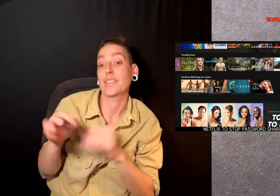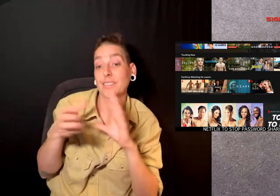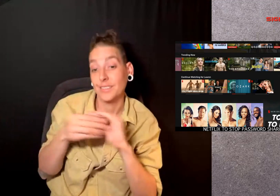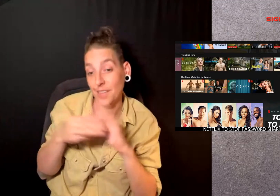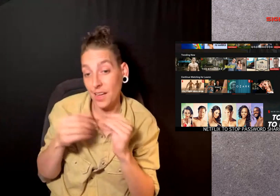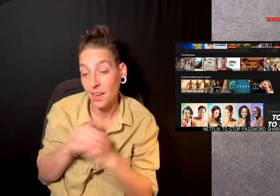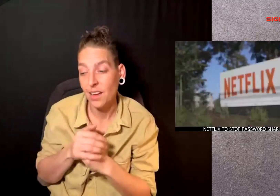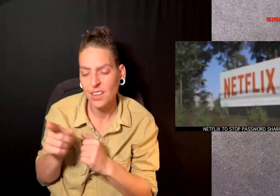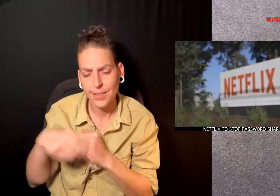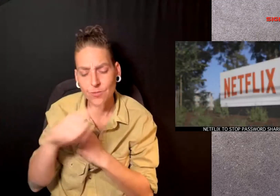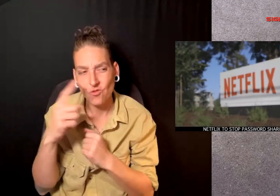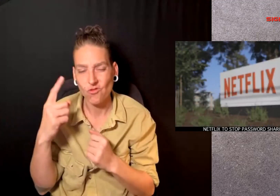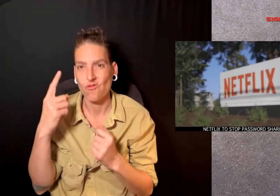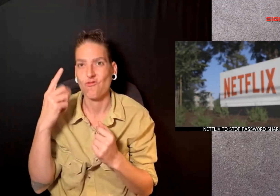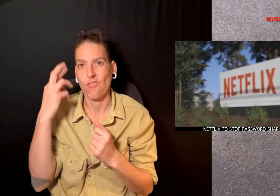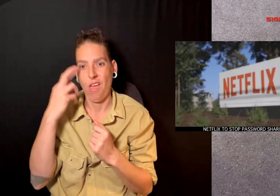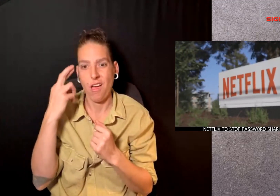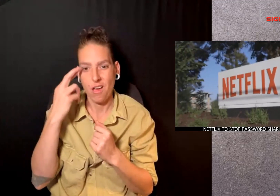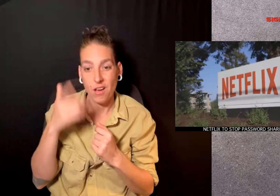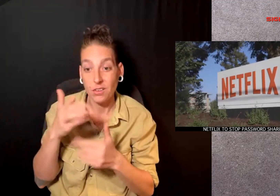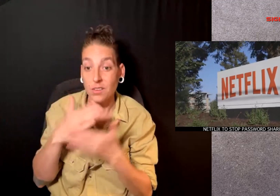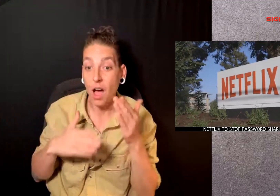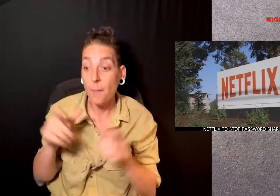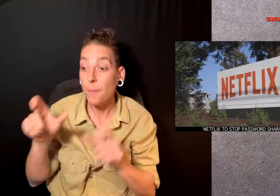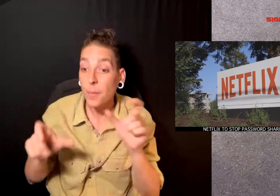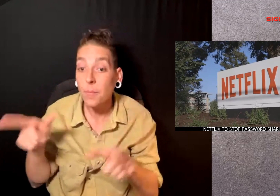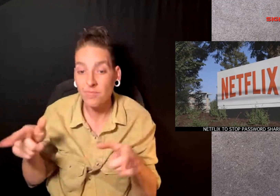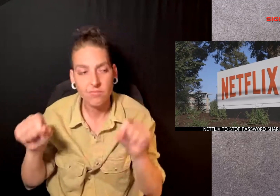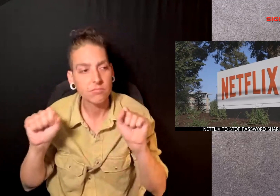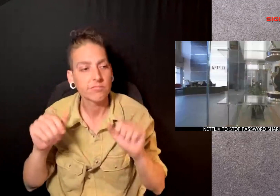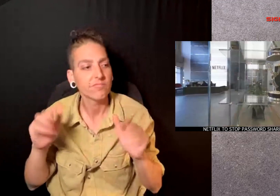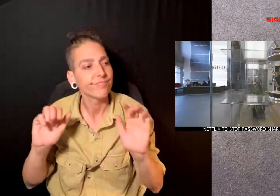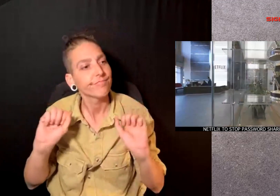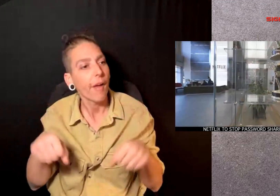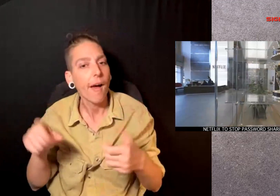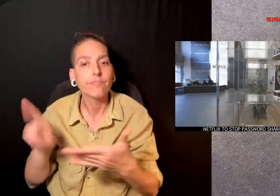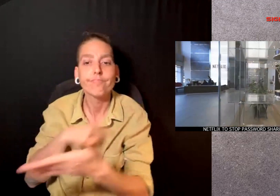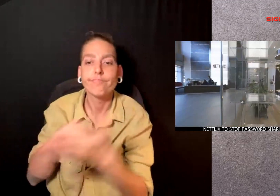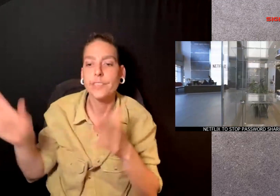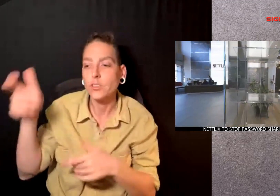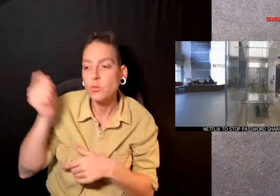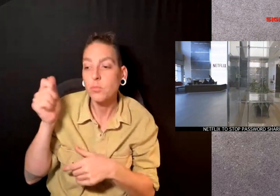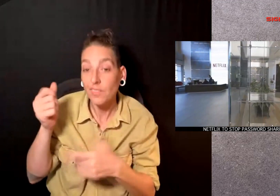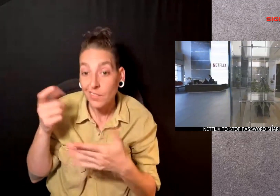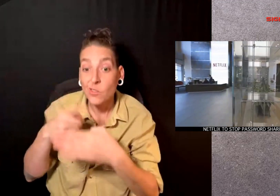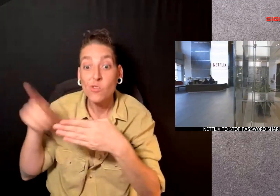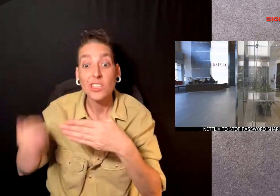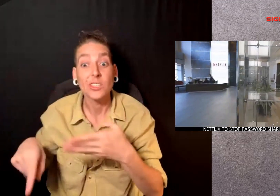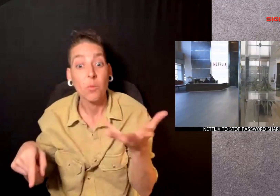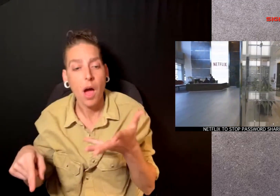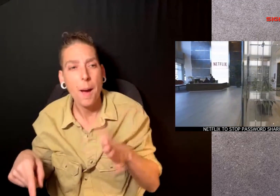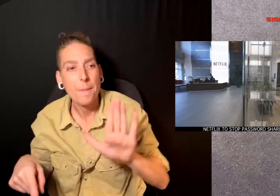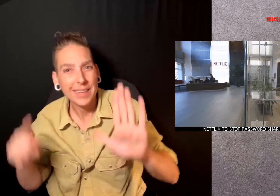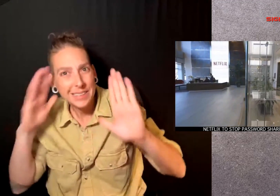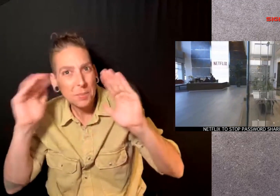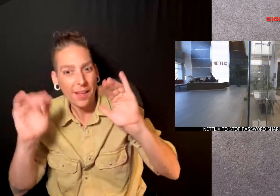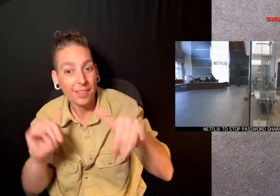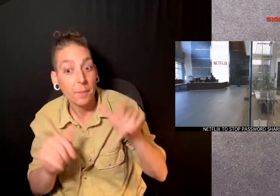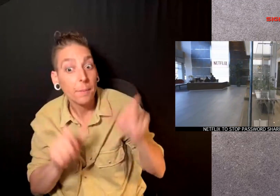Netflix says it realizes some people may cancel their subscription as a result but it expects